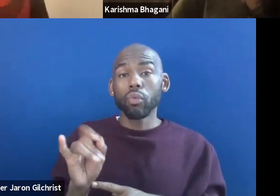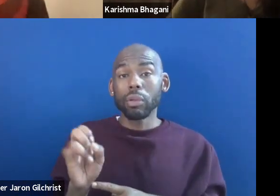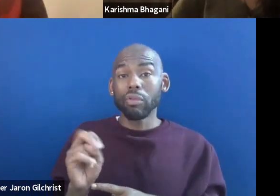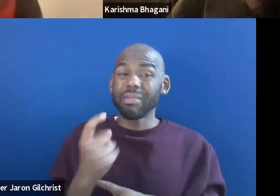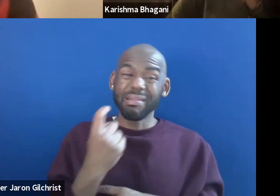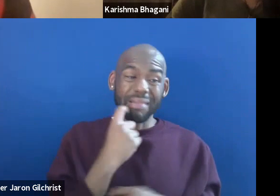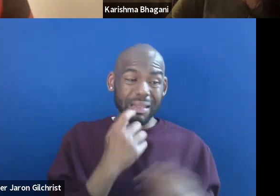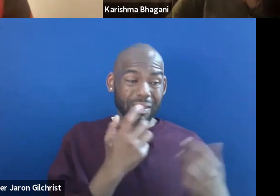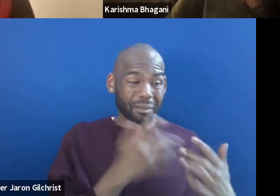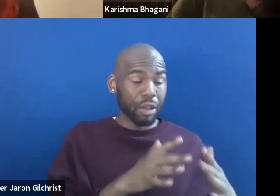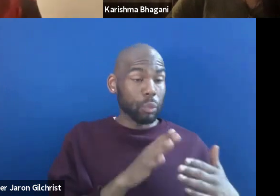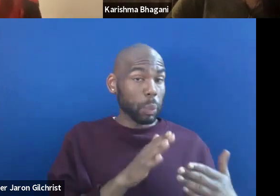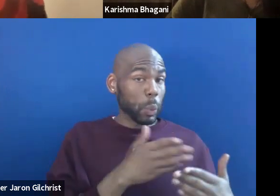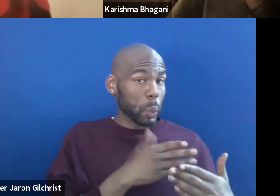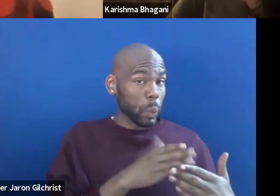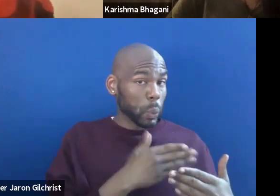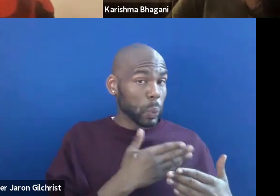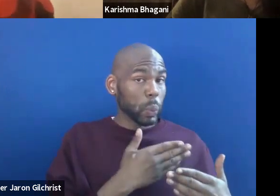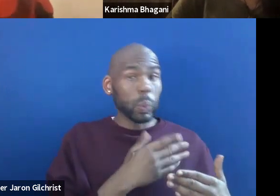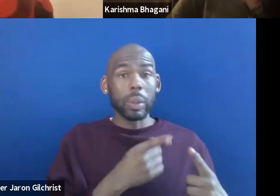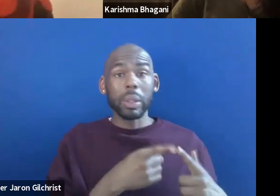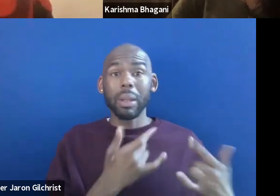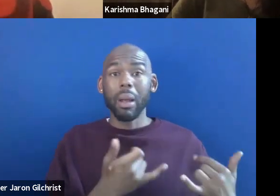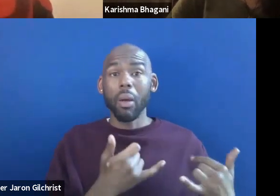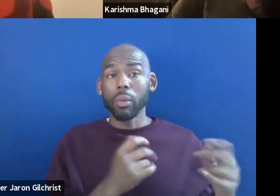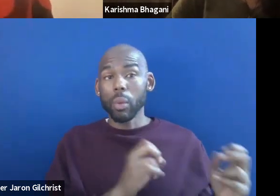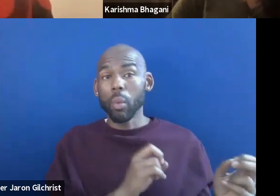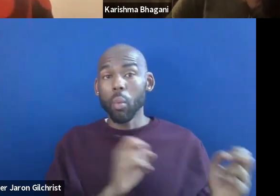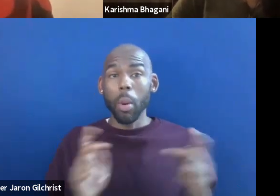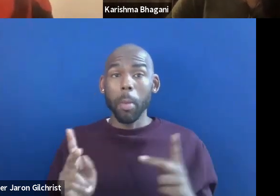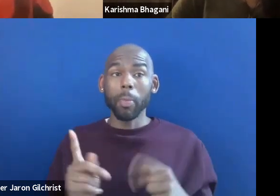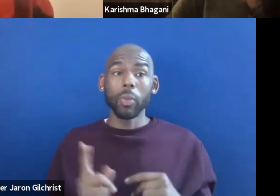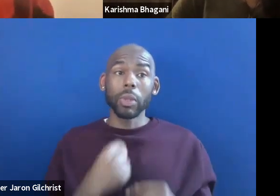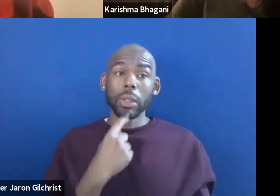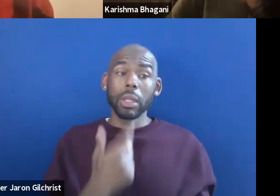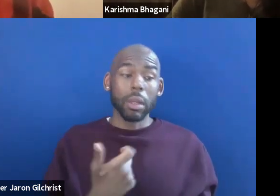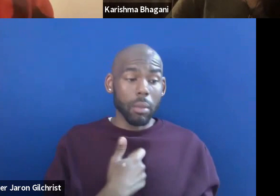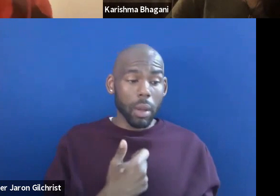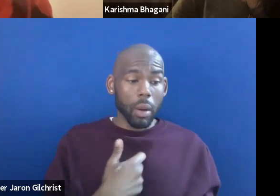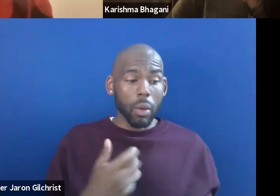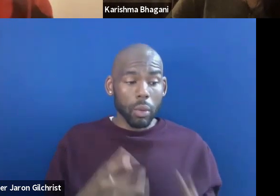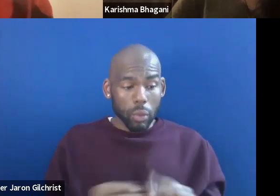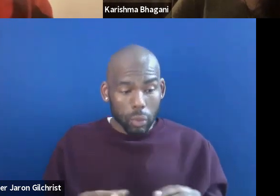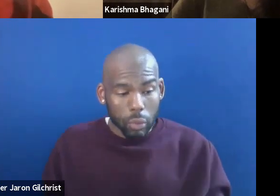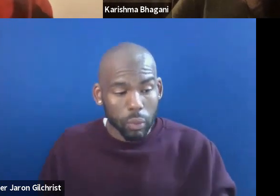and I was going back into telling my own stories as a theater maker.